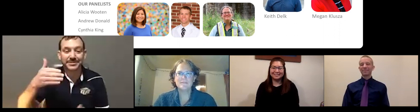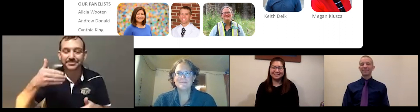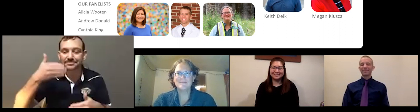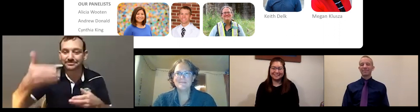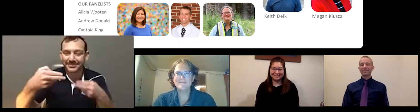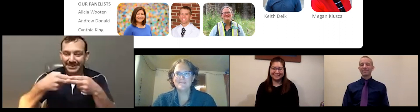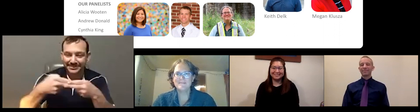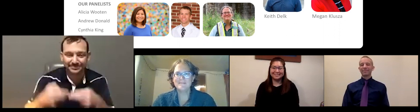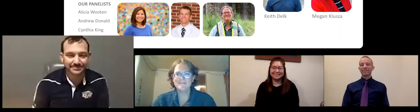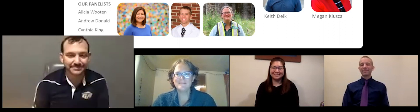Next slide, please.